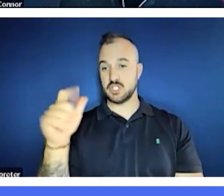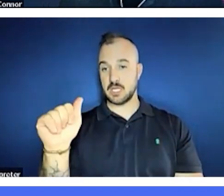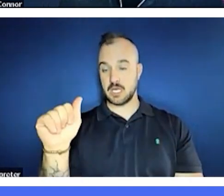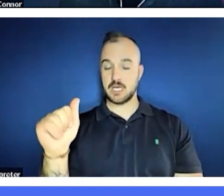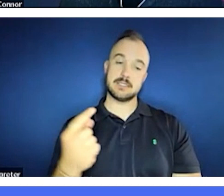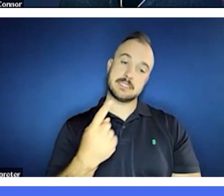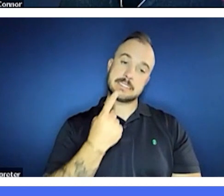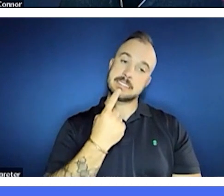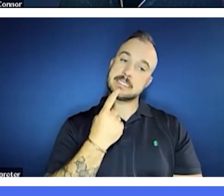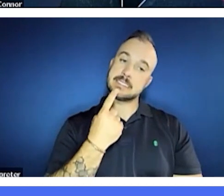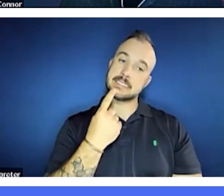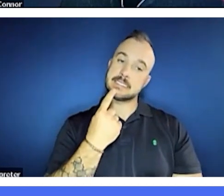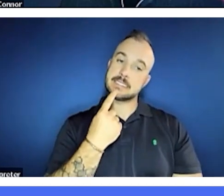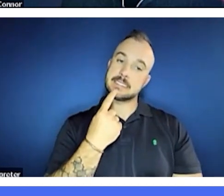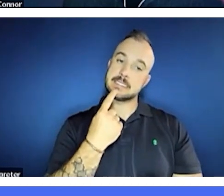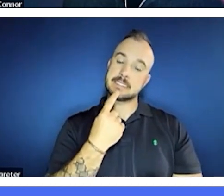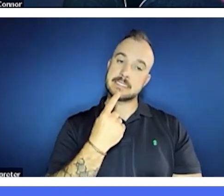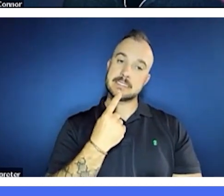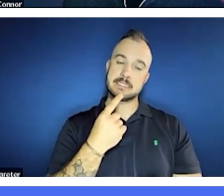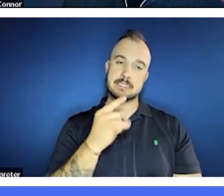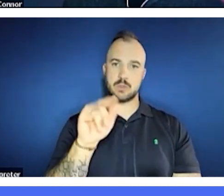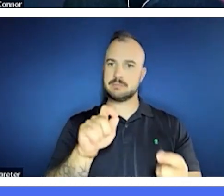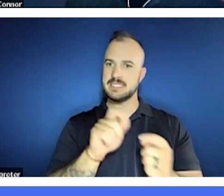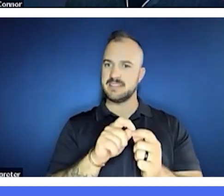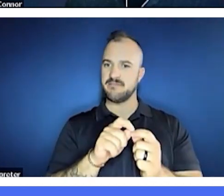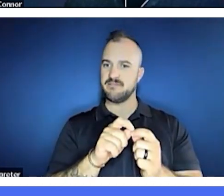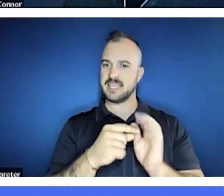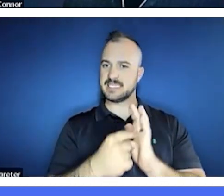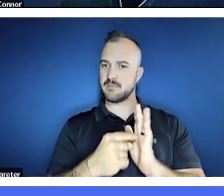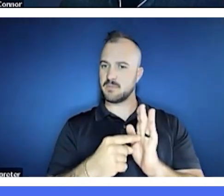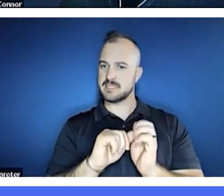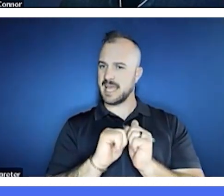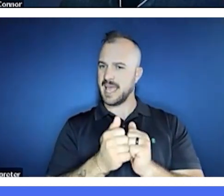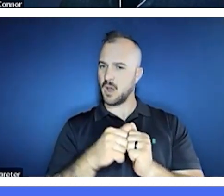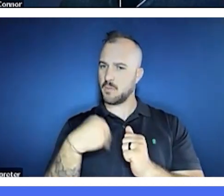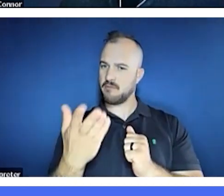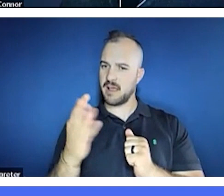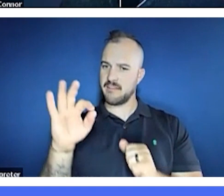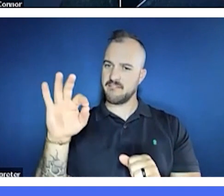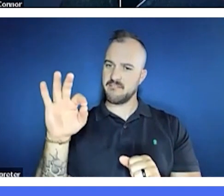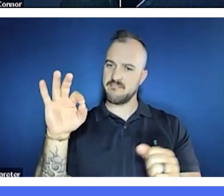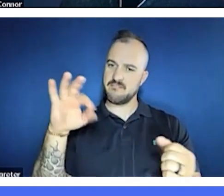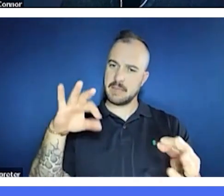that they love the specific examples of how to provide feedback. Hello, CEO, you can make your slides more accessible